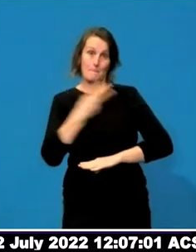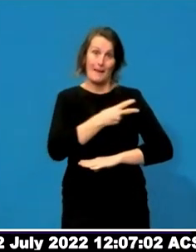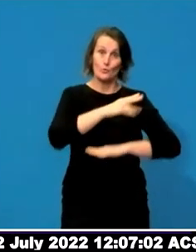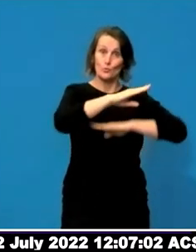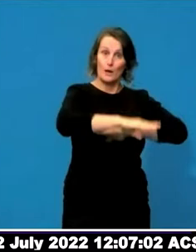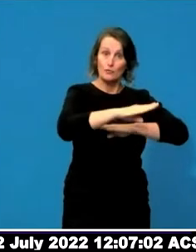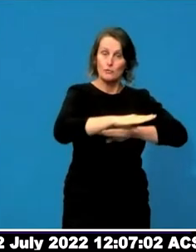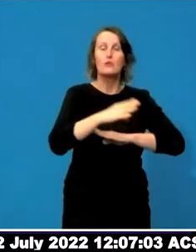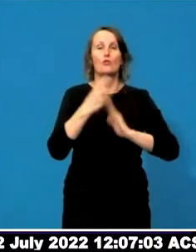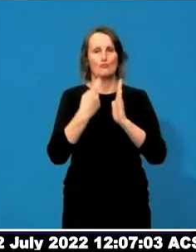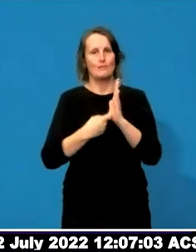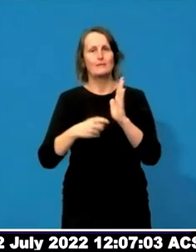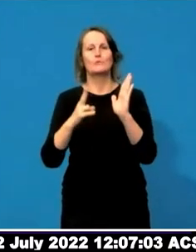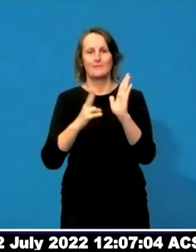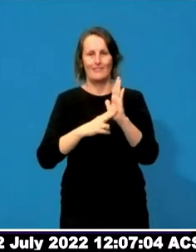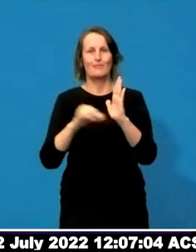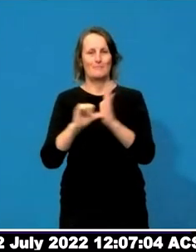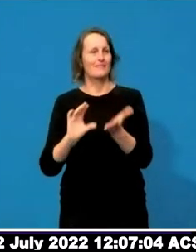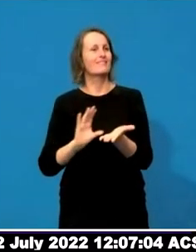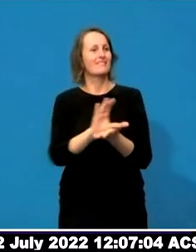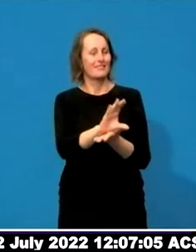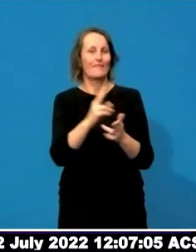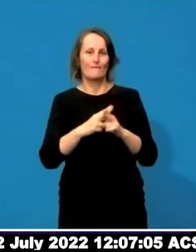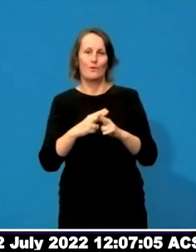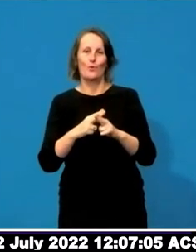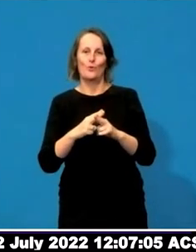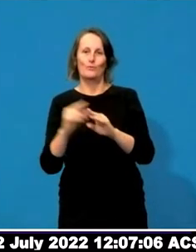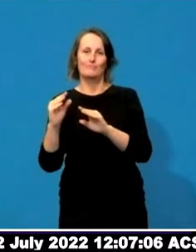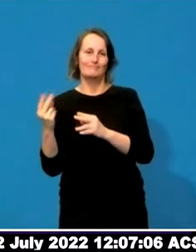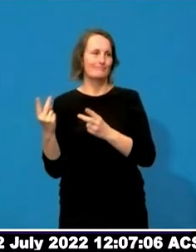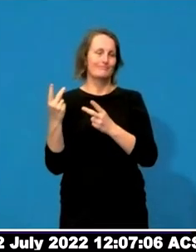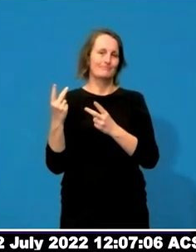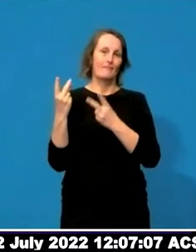to obtain specialist disability services, that it's -